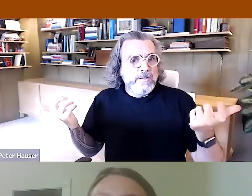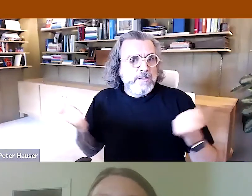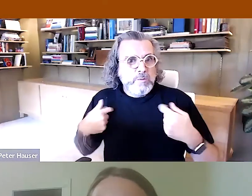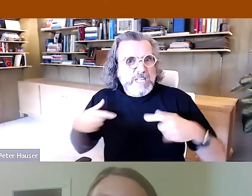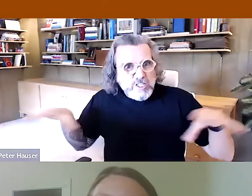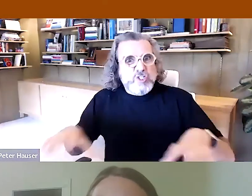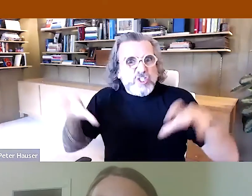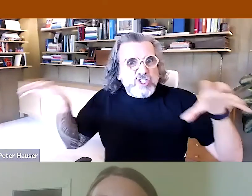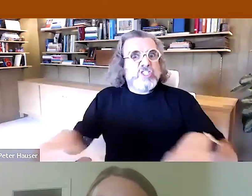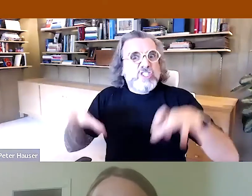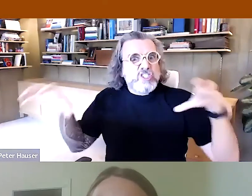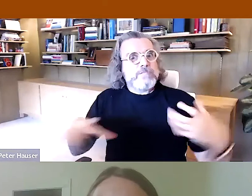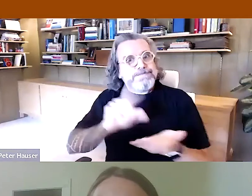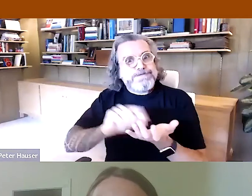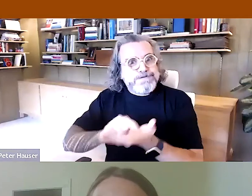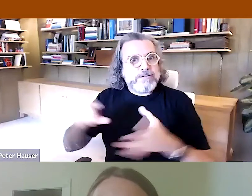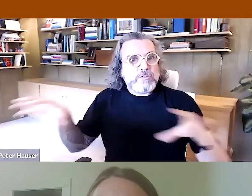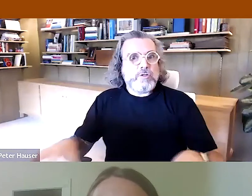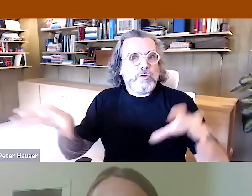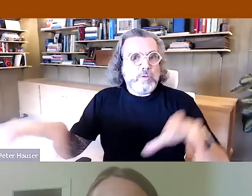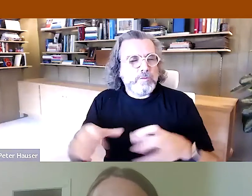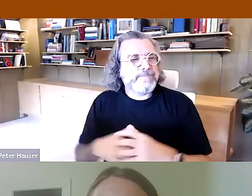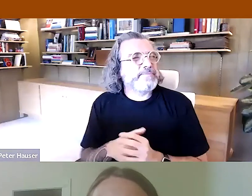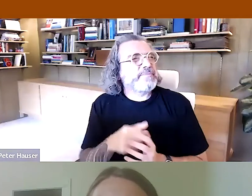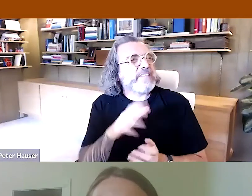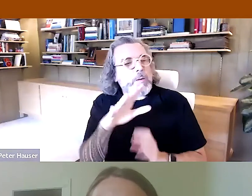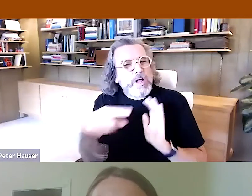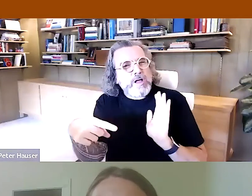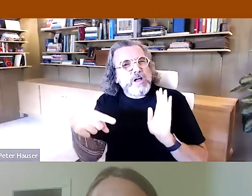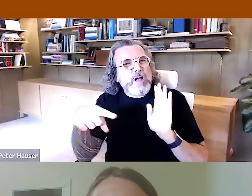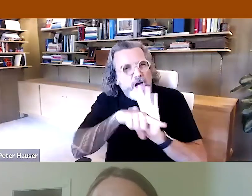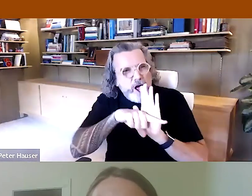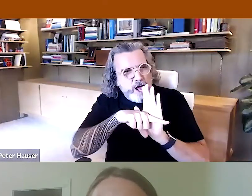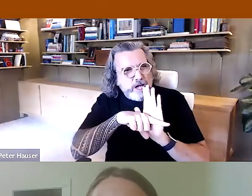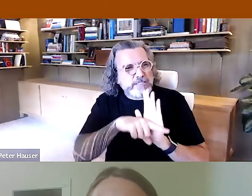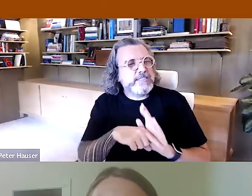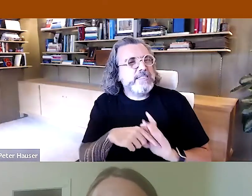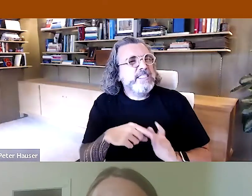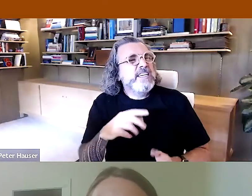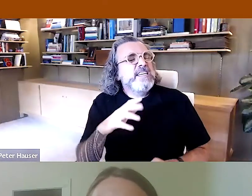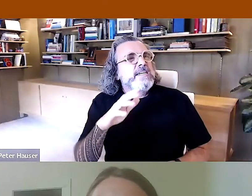But then often, it's good to have you, as the primary awardee,